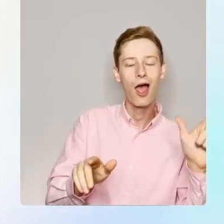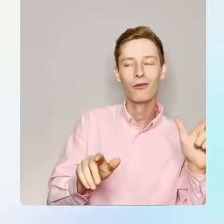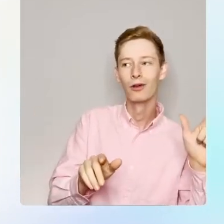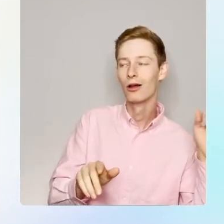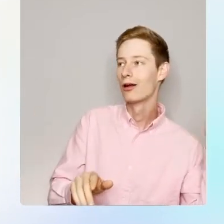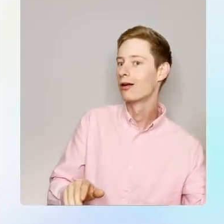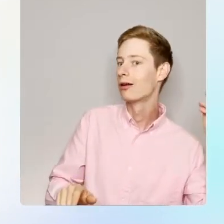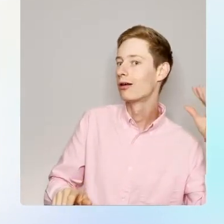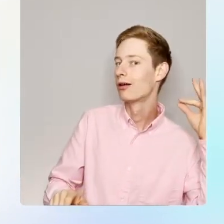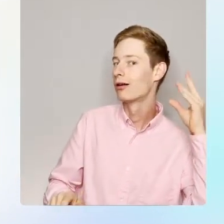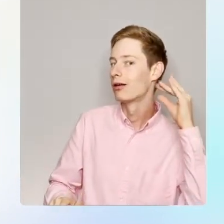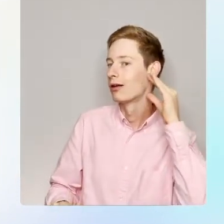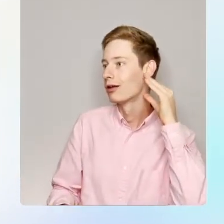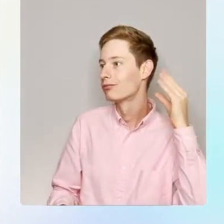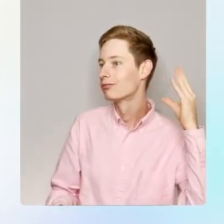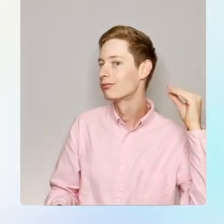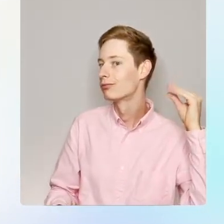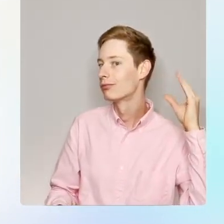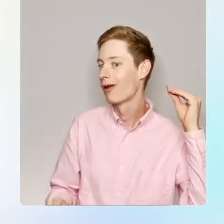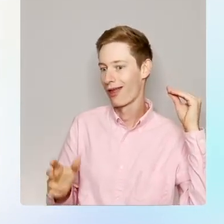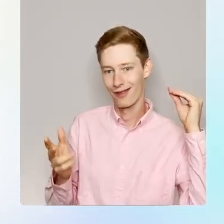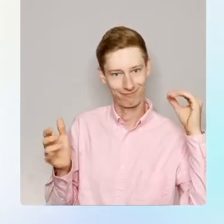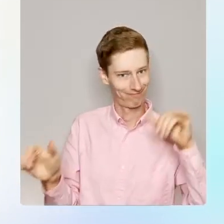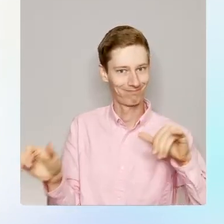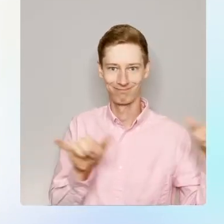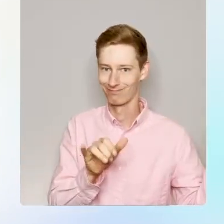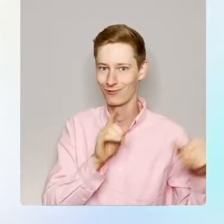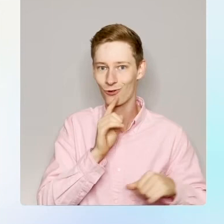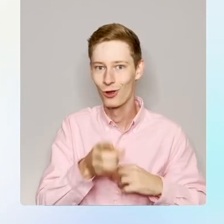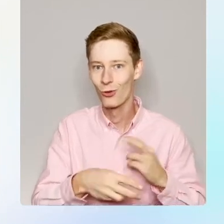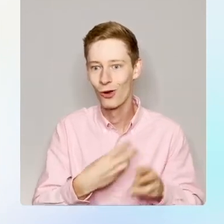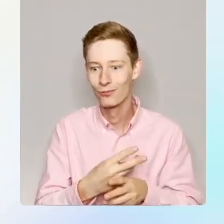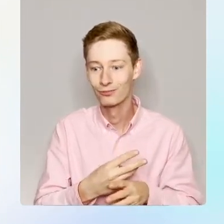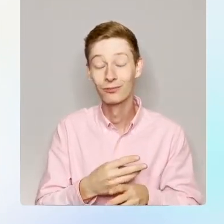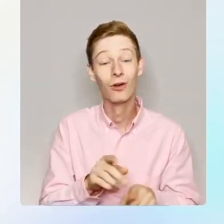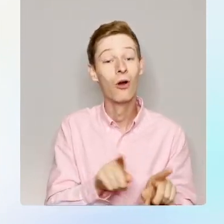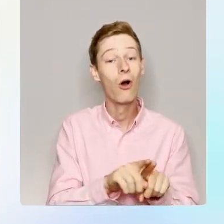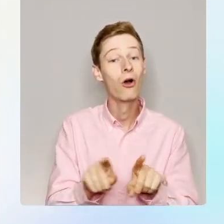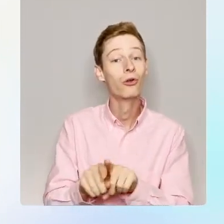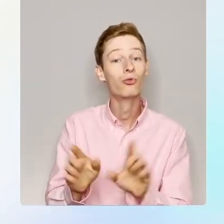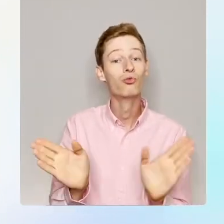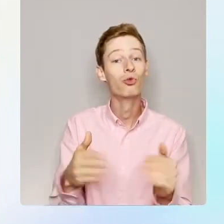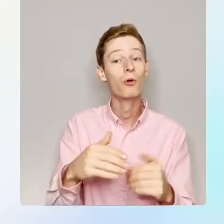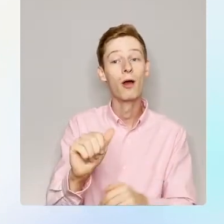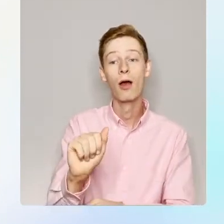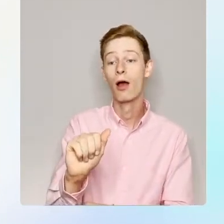kind of over your shoulder, just as you'd expect. Also, the room acoustics in here are set up